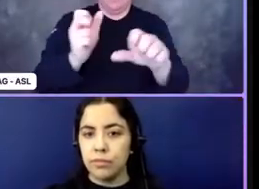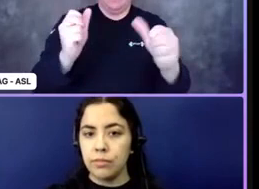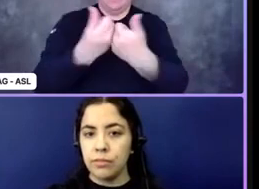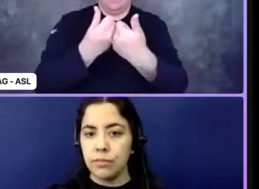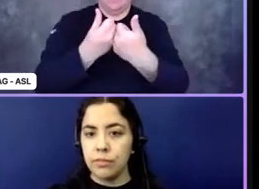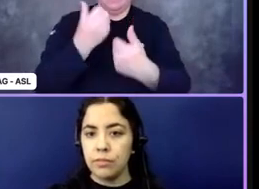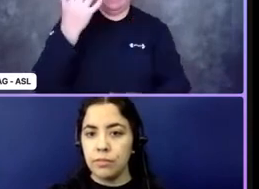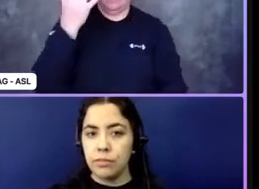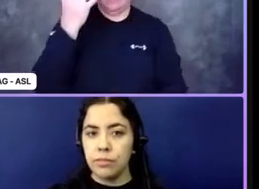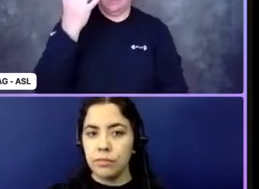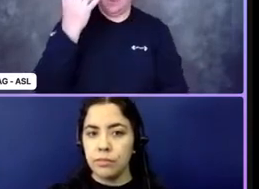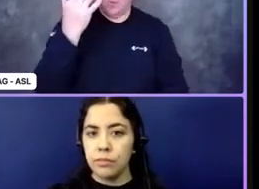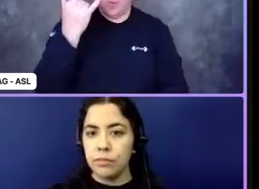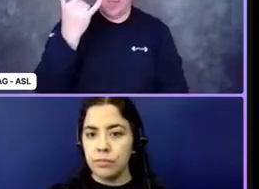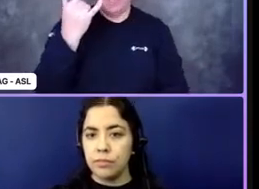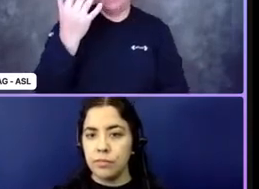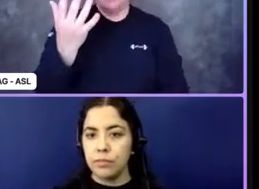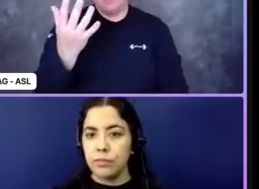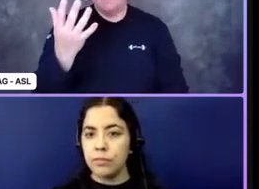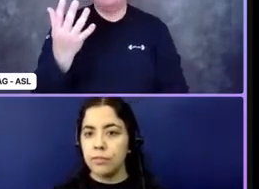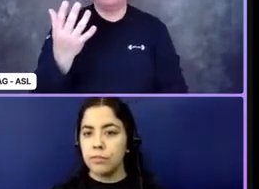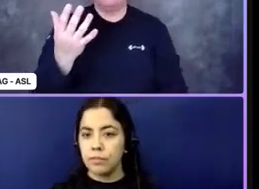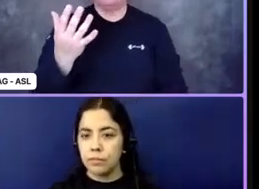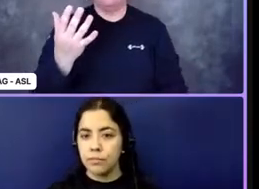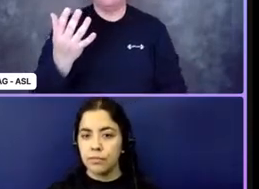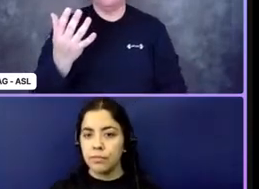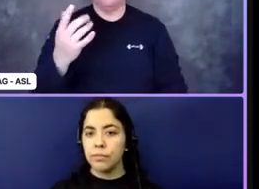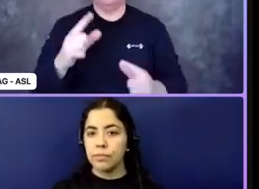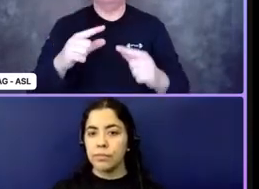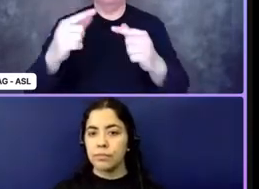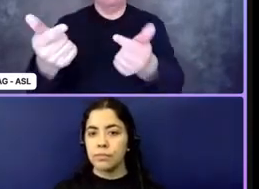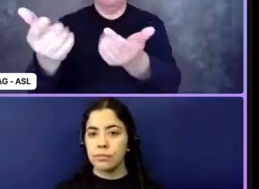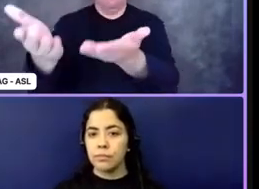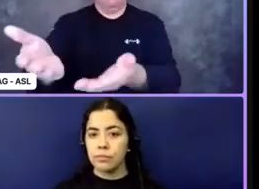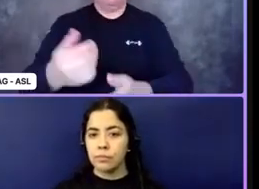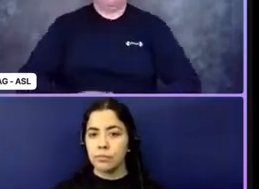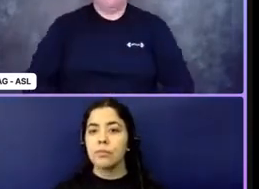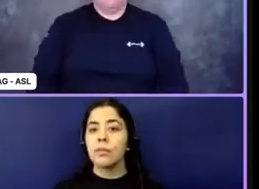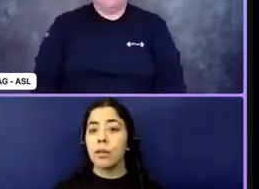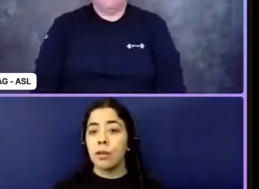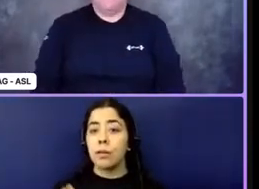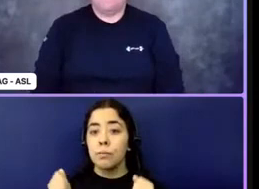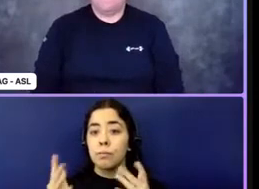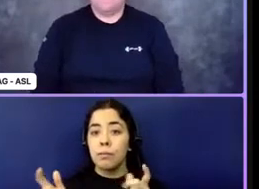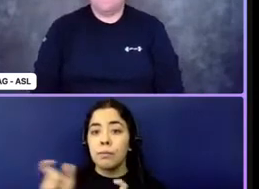Williams] Get my book, so, it's difficult, and I say